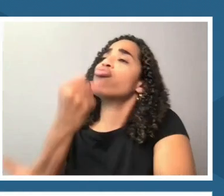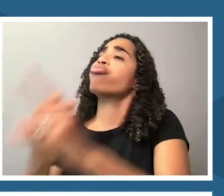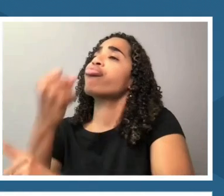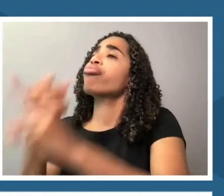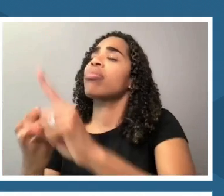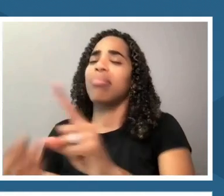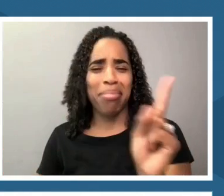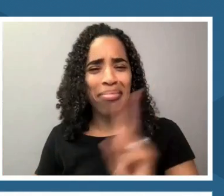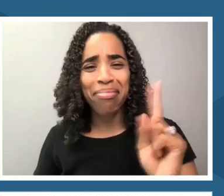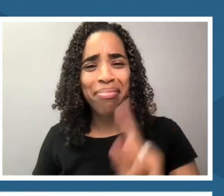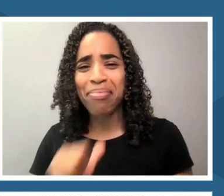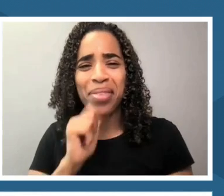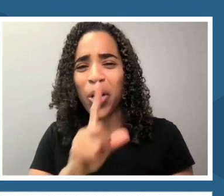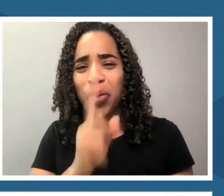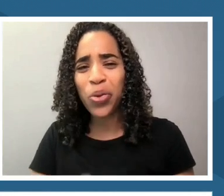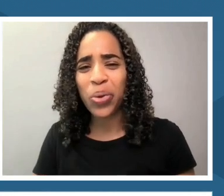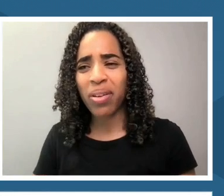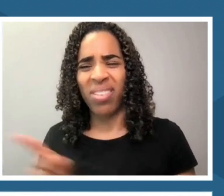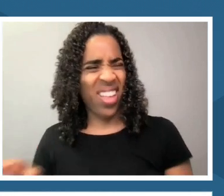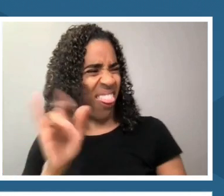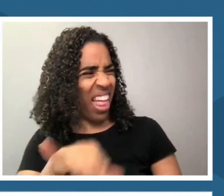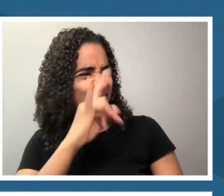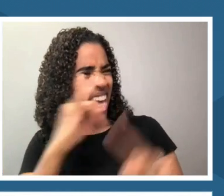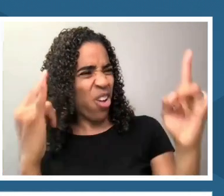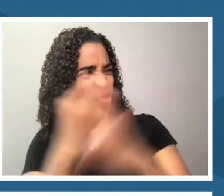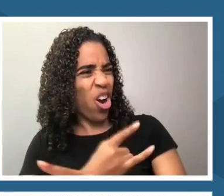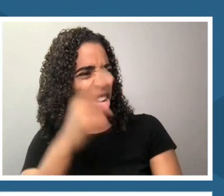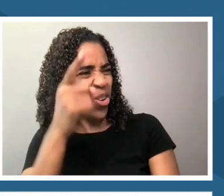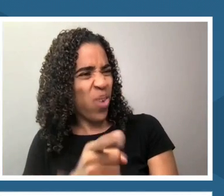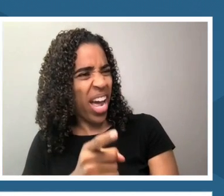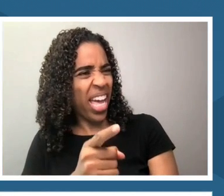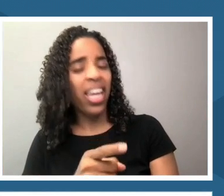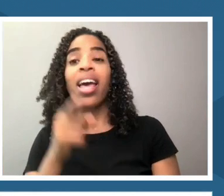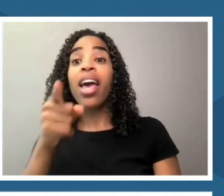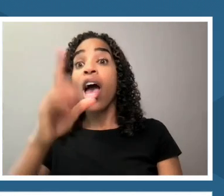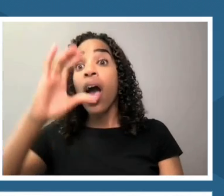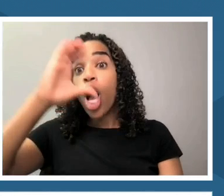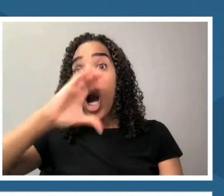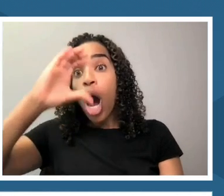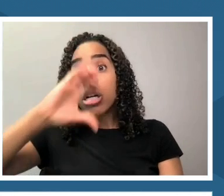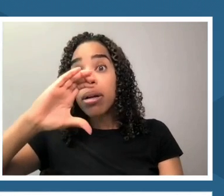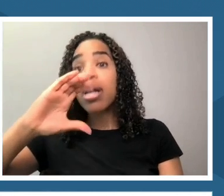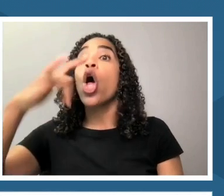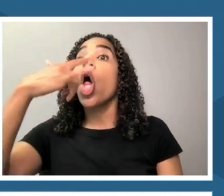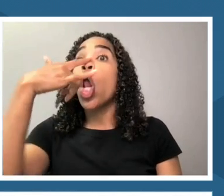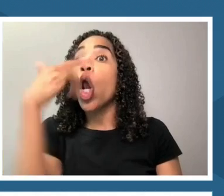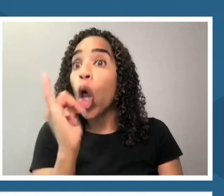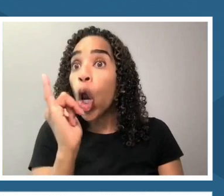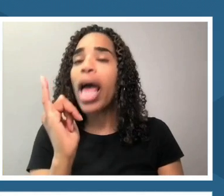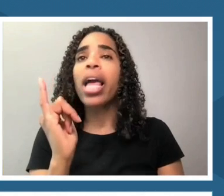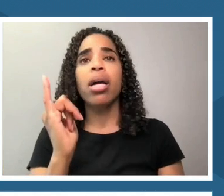which is like pretty ironic right that there's this caricature that's being